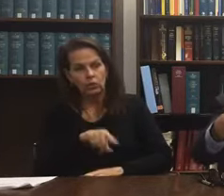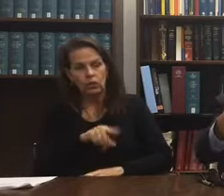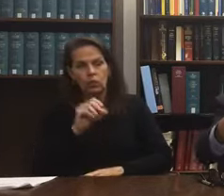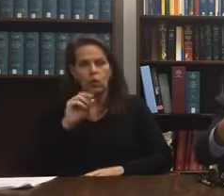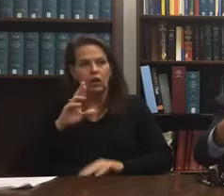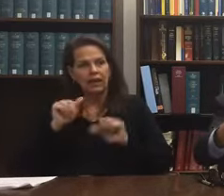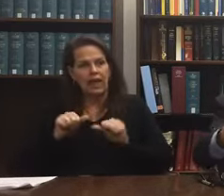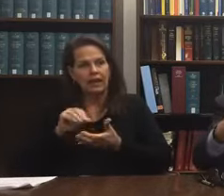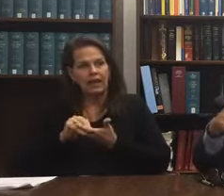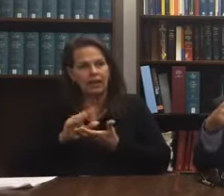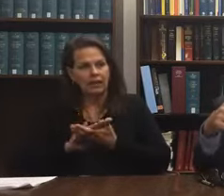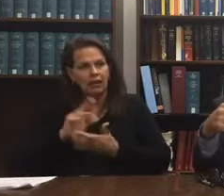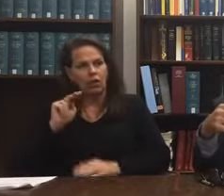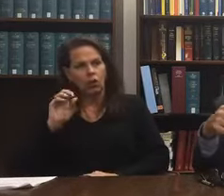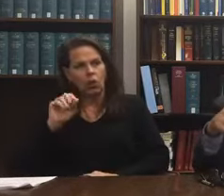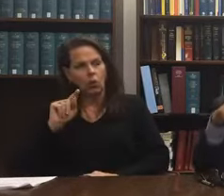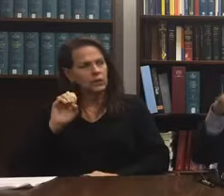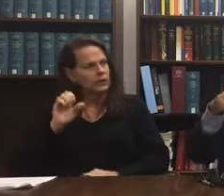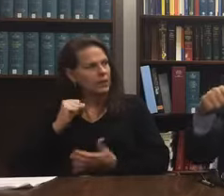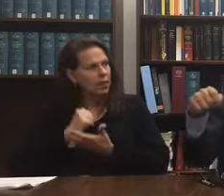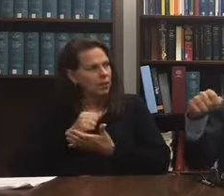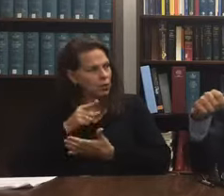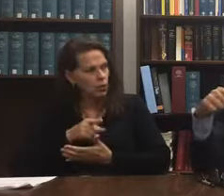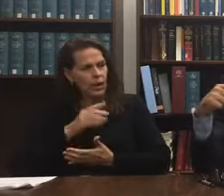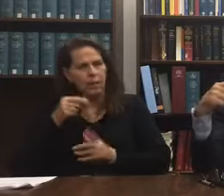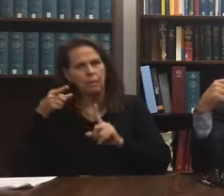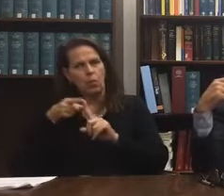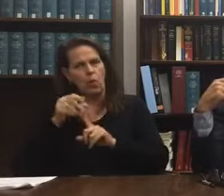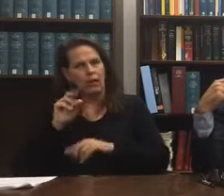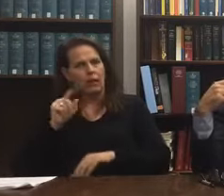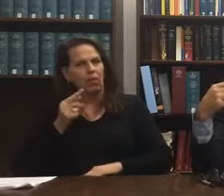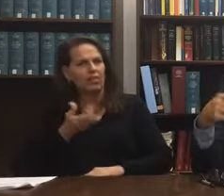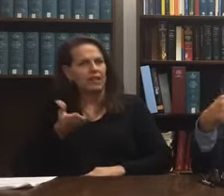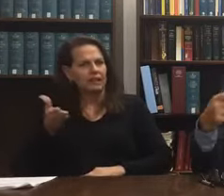notes and sort of help you they could point out some things maybe depending on